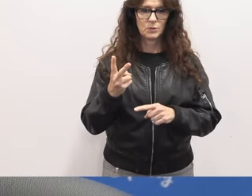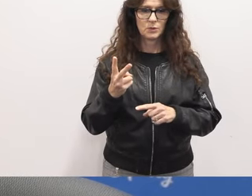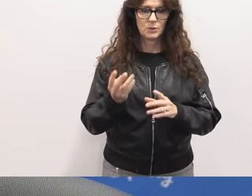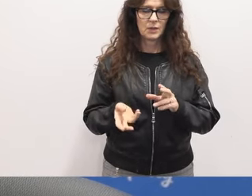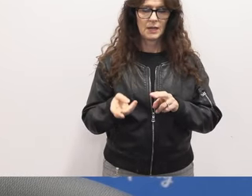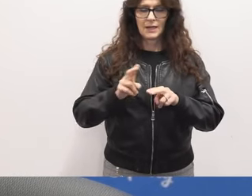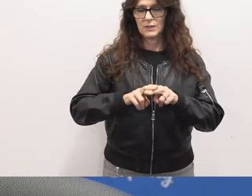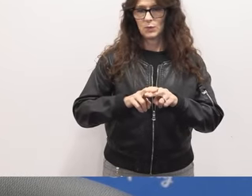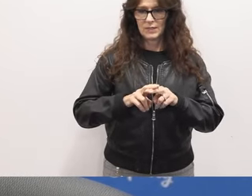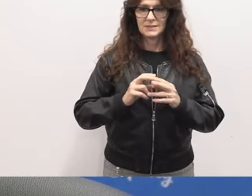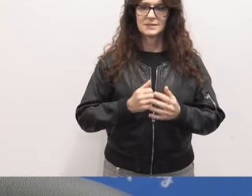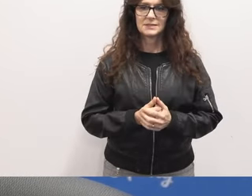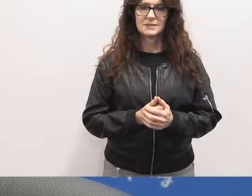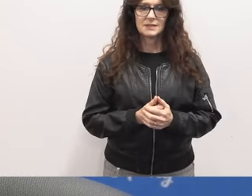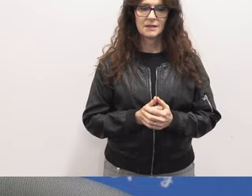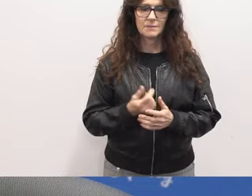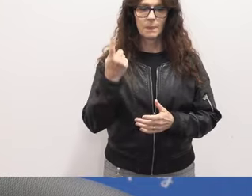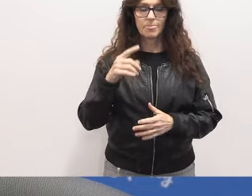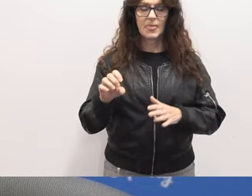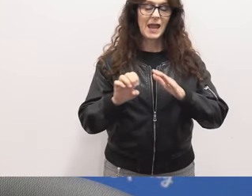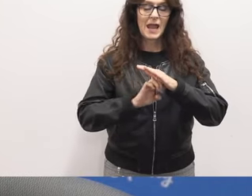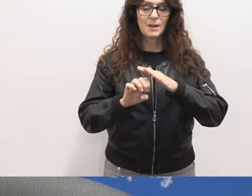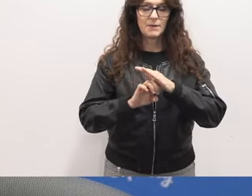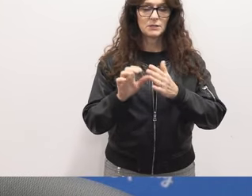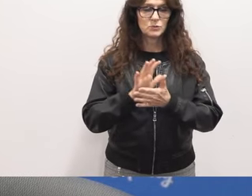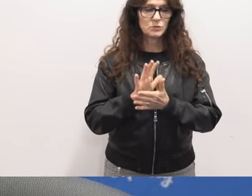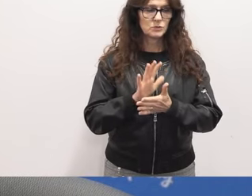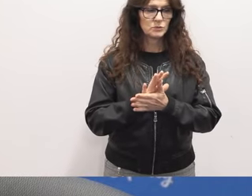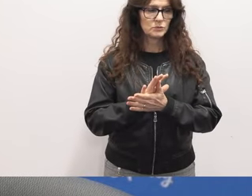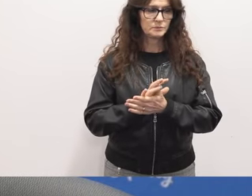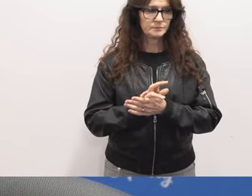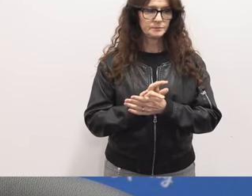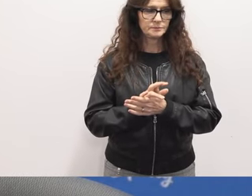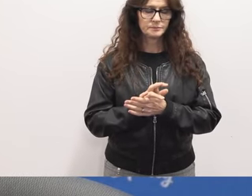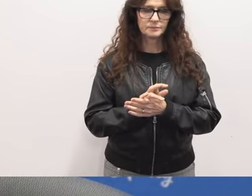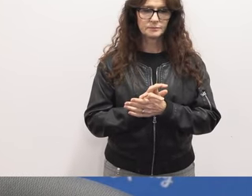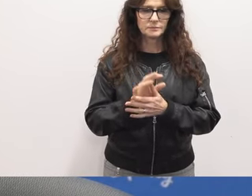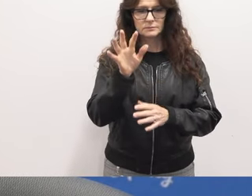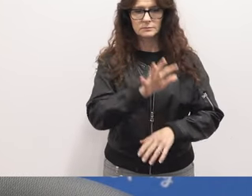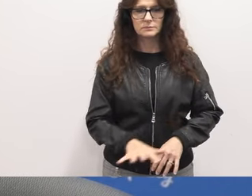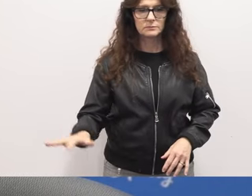And then for elementary schools, we're seeing an overall growth.